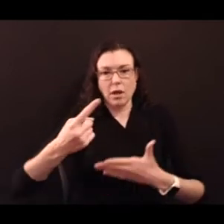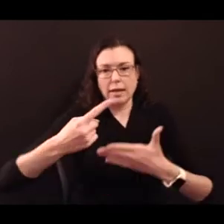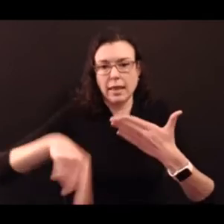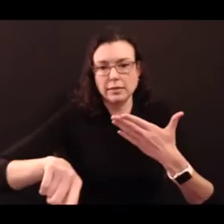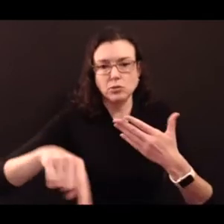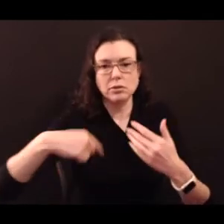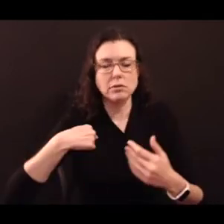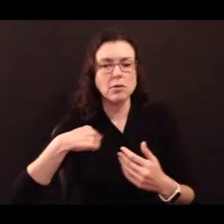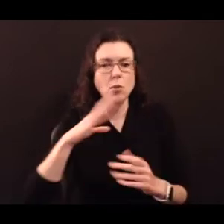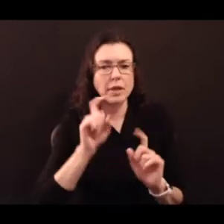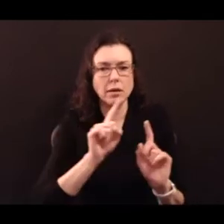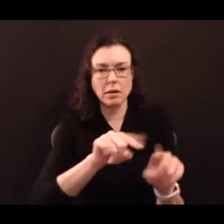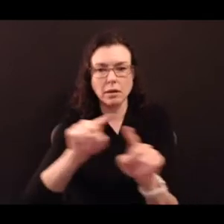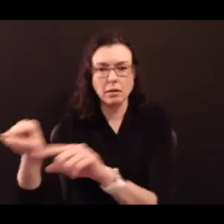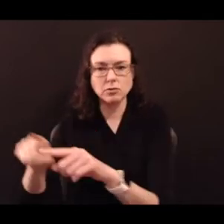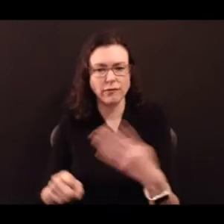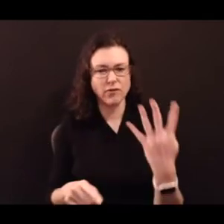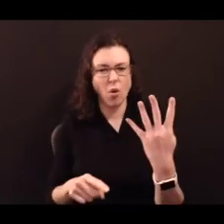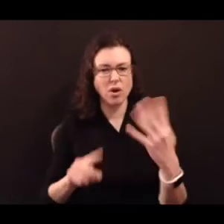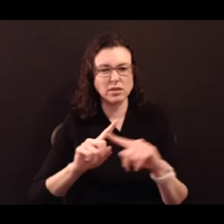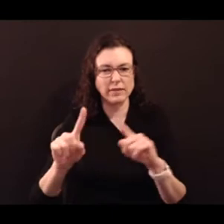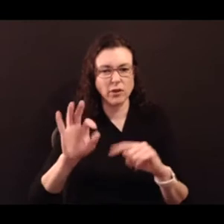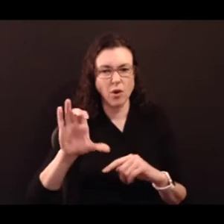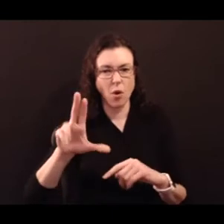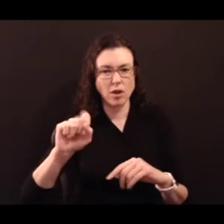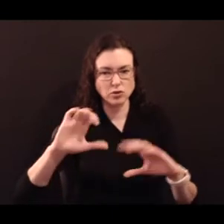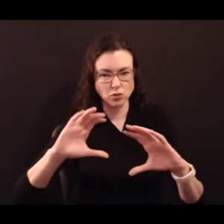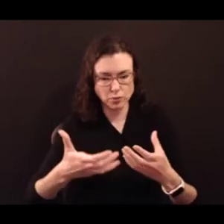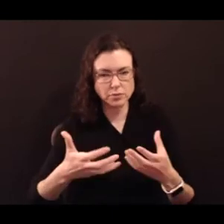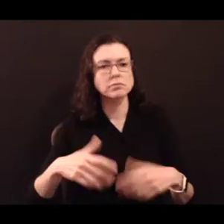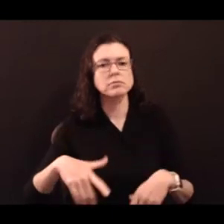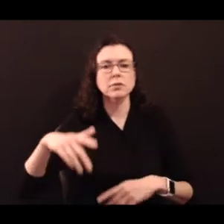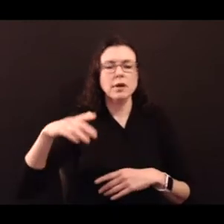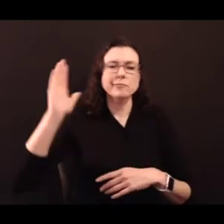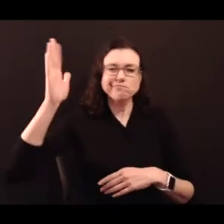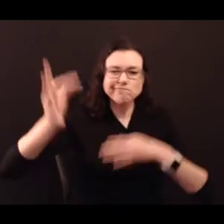Next week I will be going to four different focus groups to present about the legislative